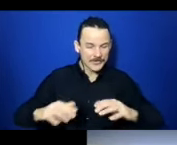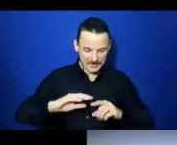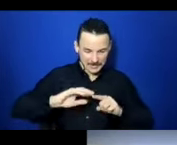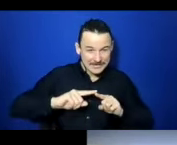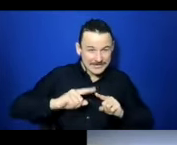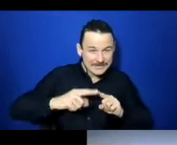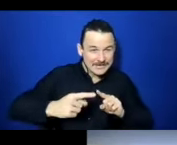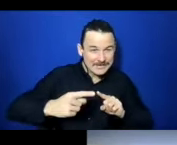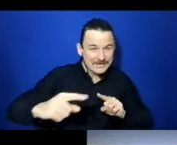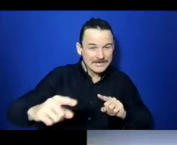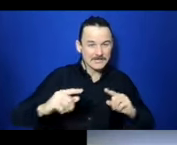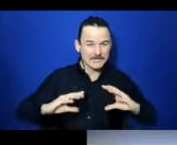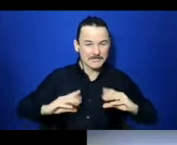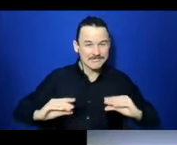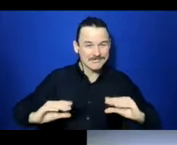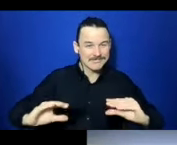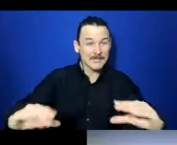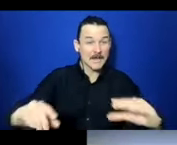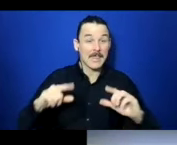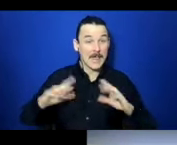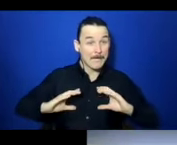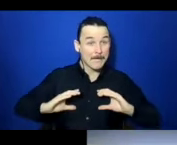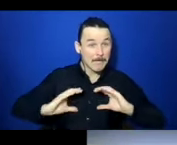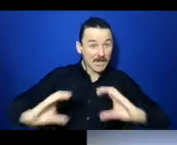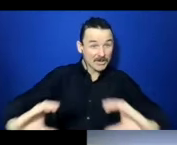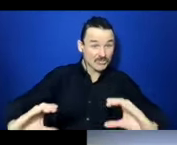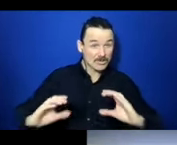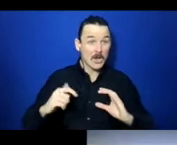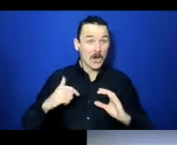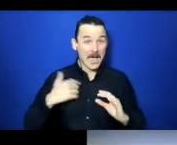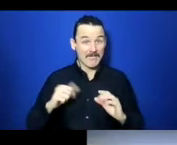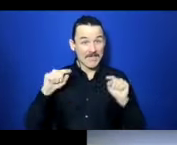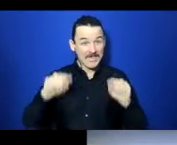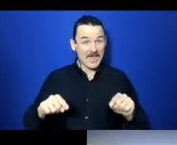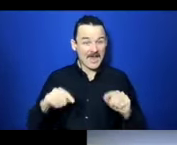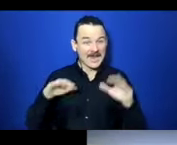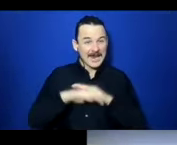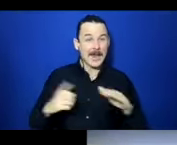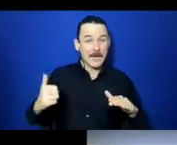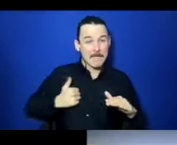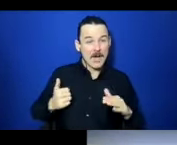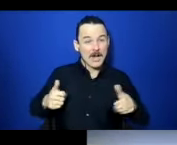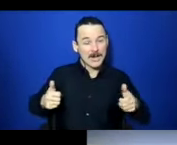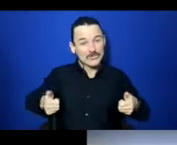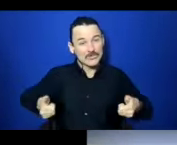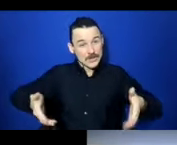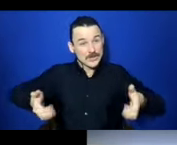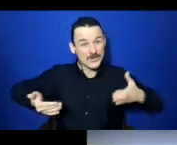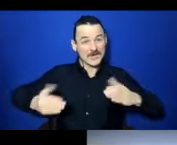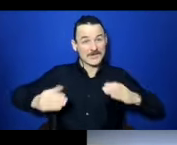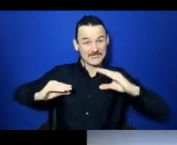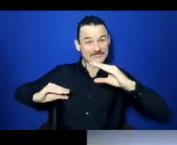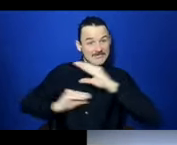seat cushion for years. So it's not really smart city related but it is space technology that